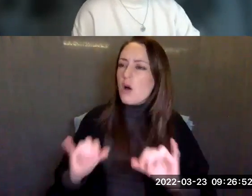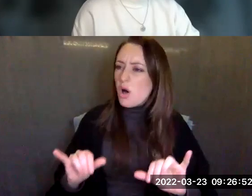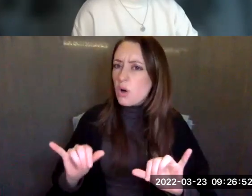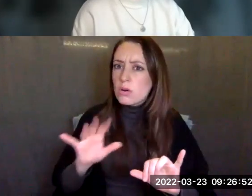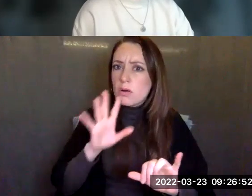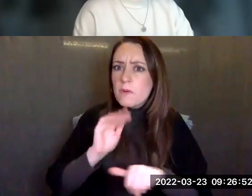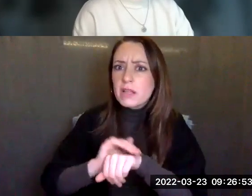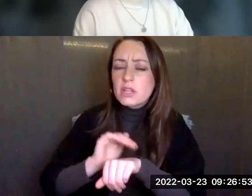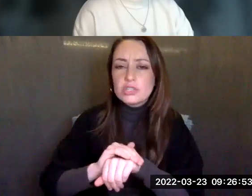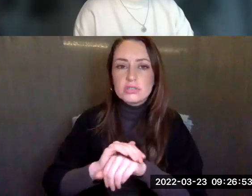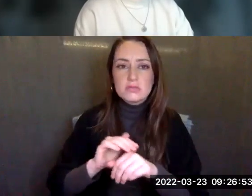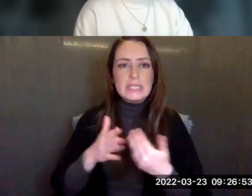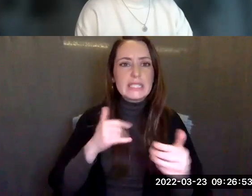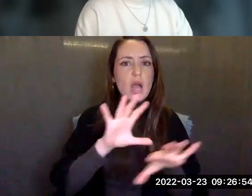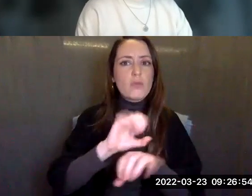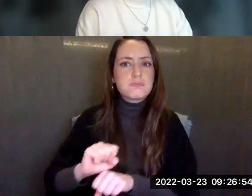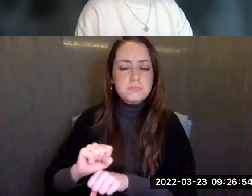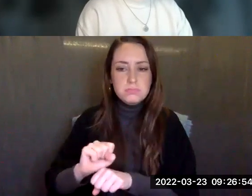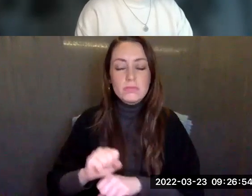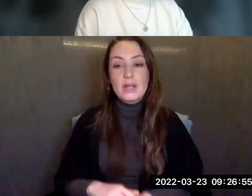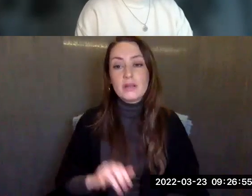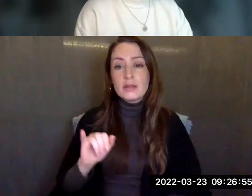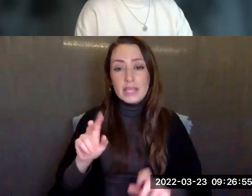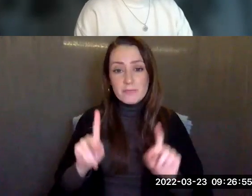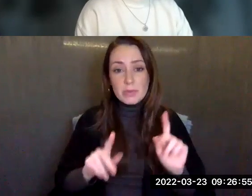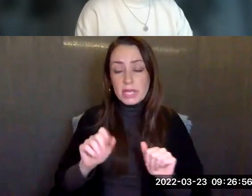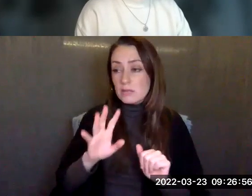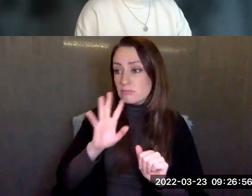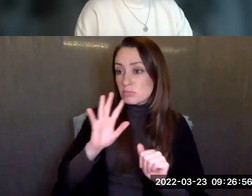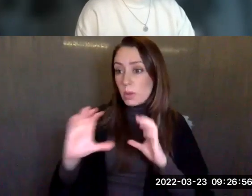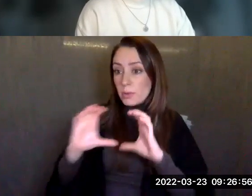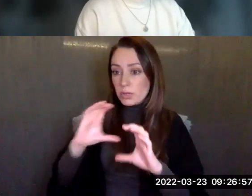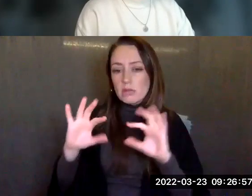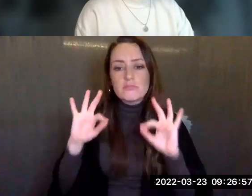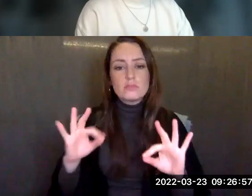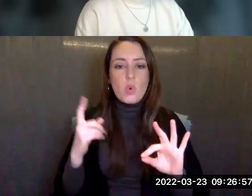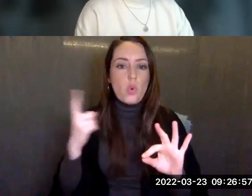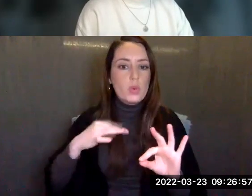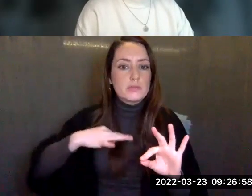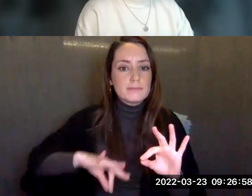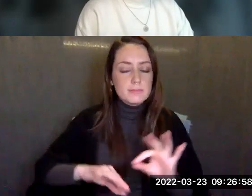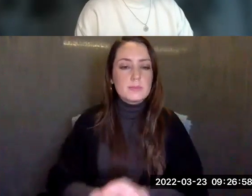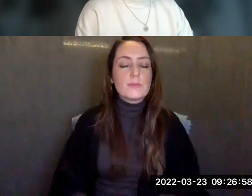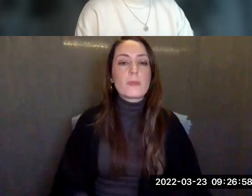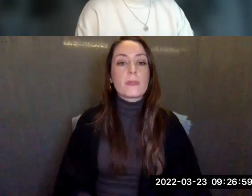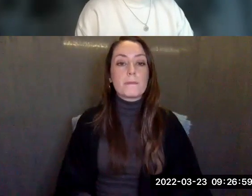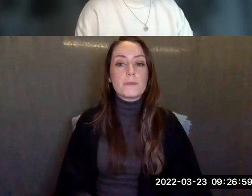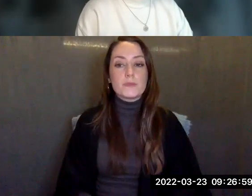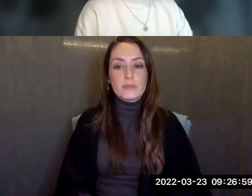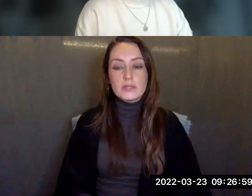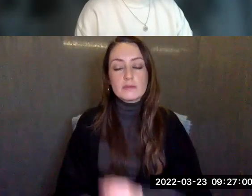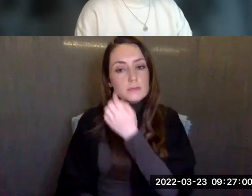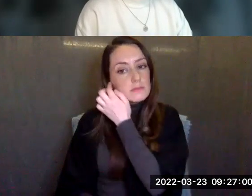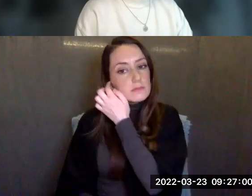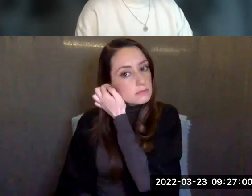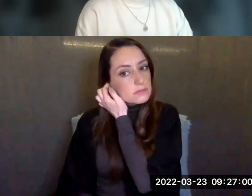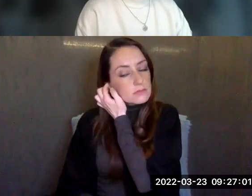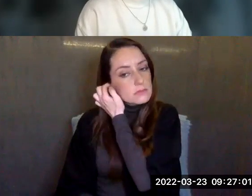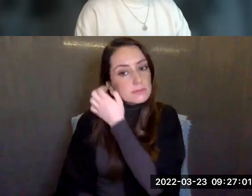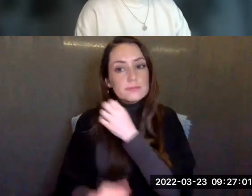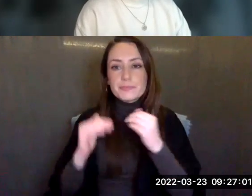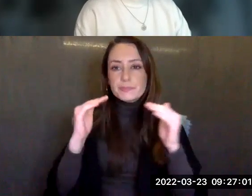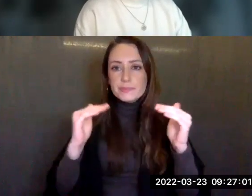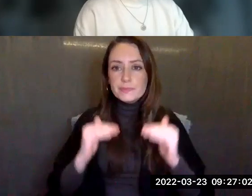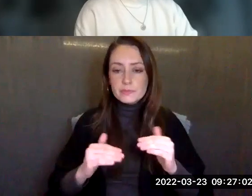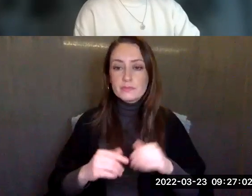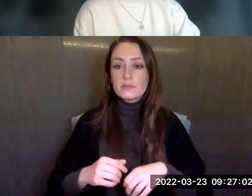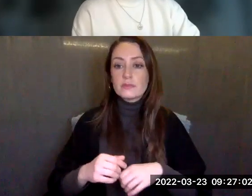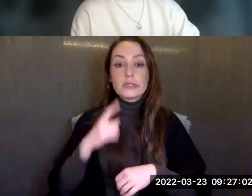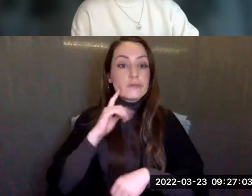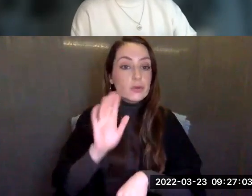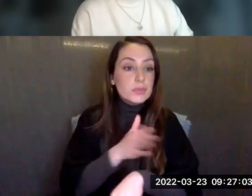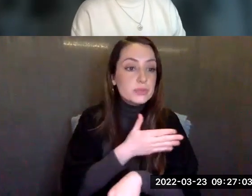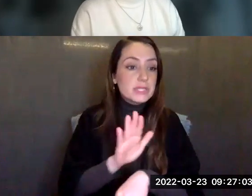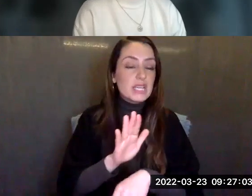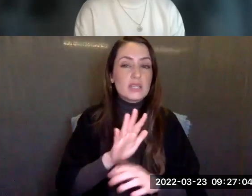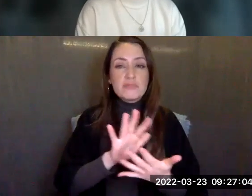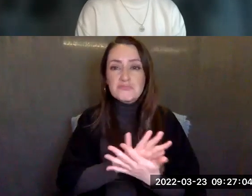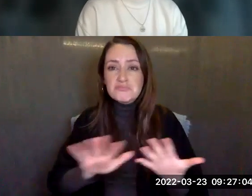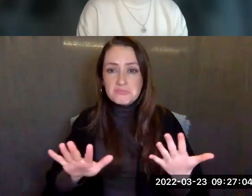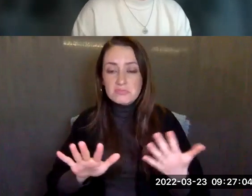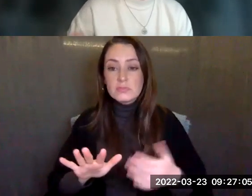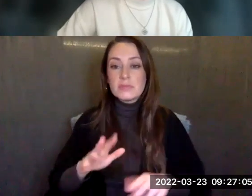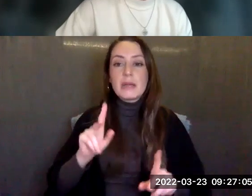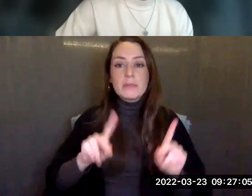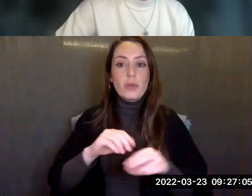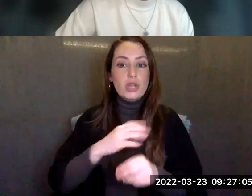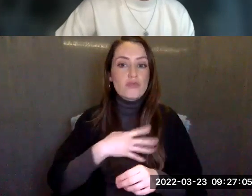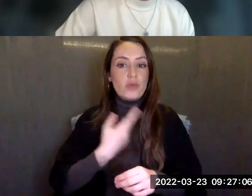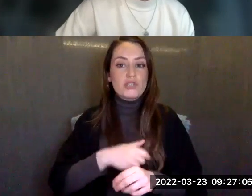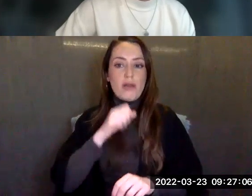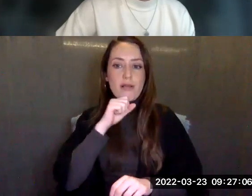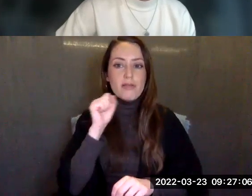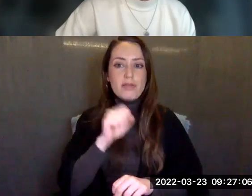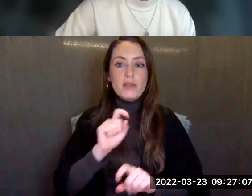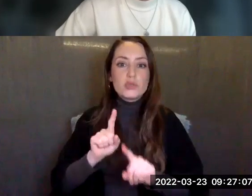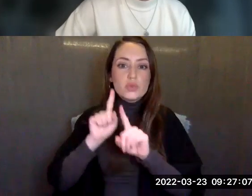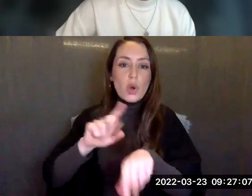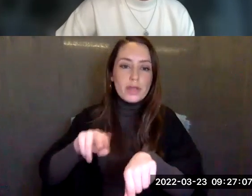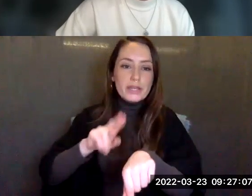But having people understand you is always a really great thing in terms of when we think about things to do for music, and that people in Croatia really like to go to the National. Theaters and watch plays.